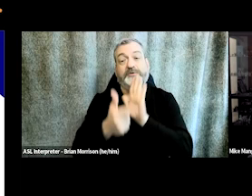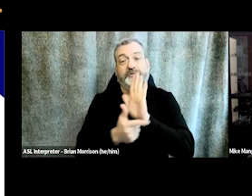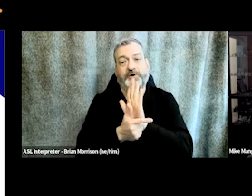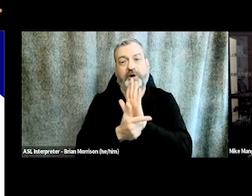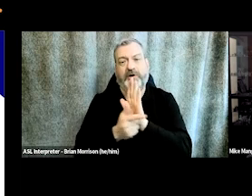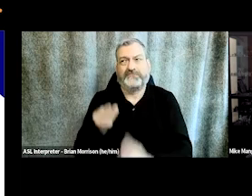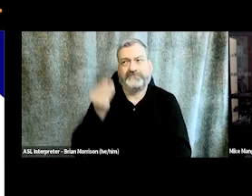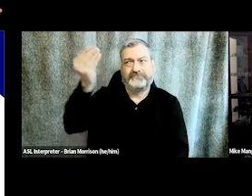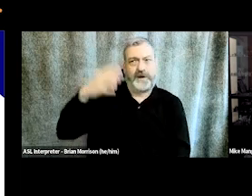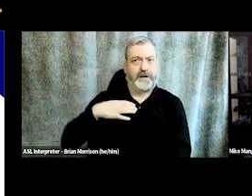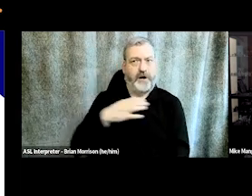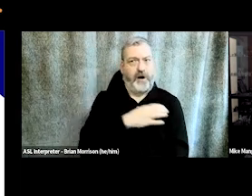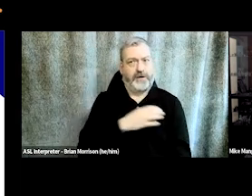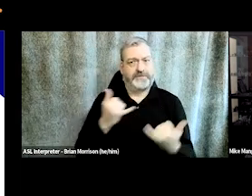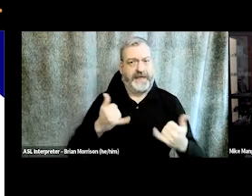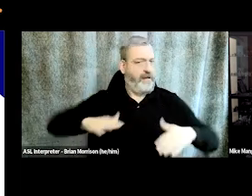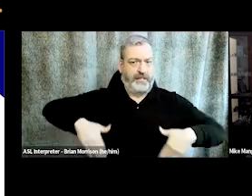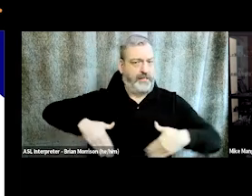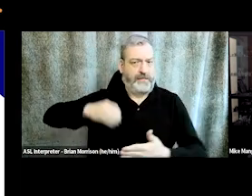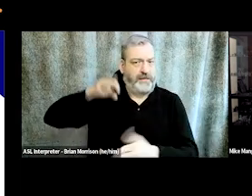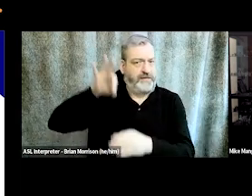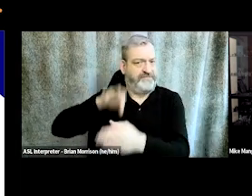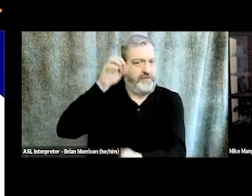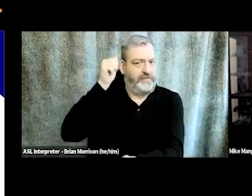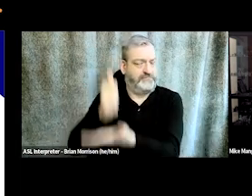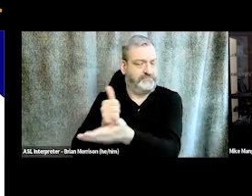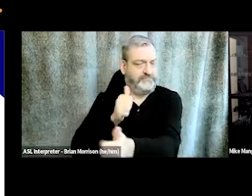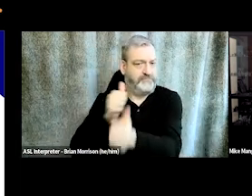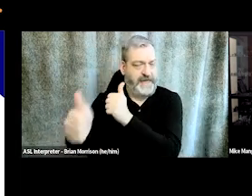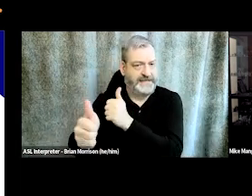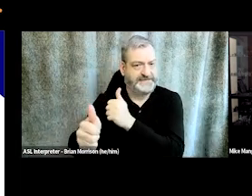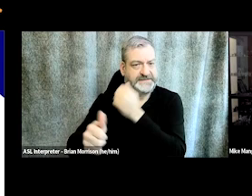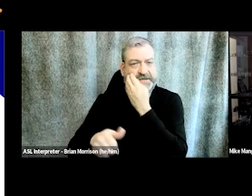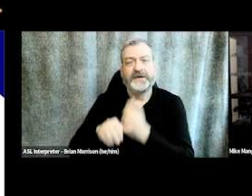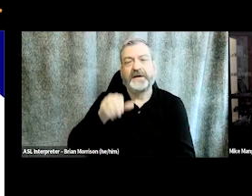it has not been approved yet, put out there by Senator Tammy Duckworth